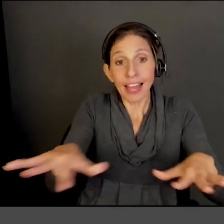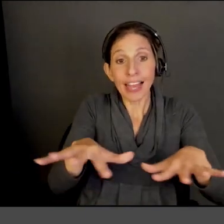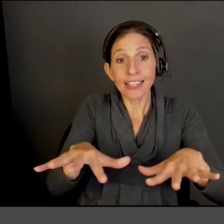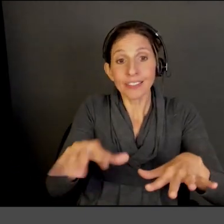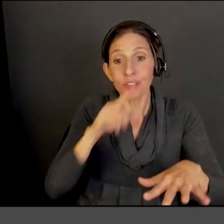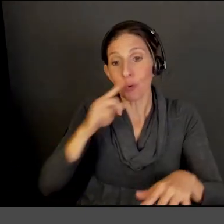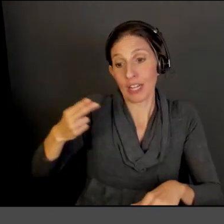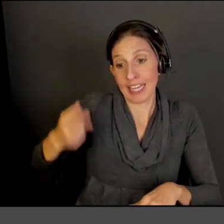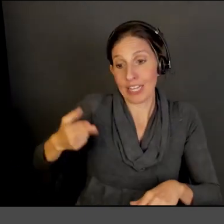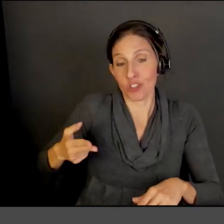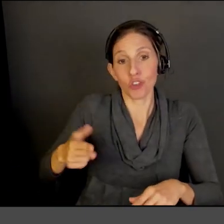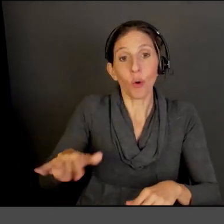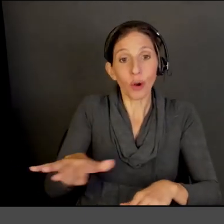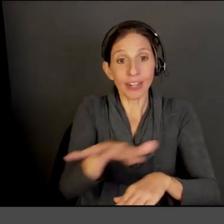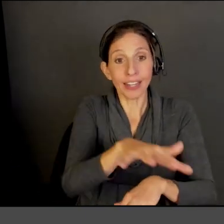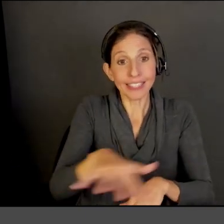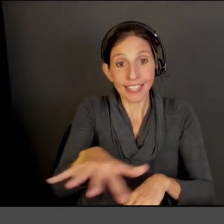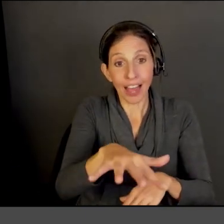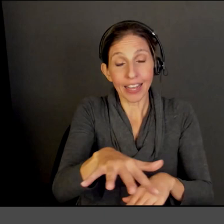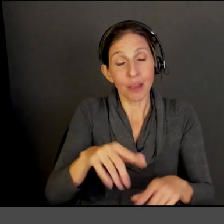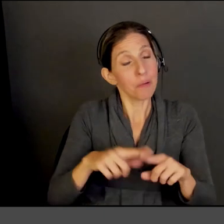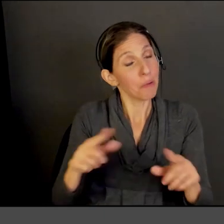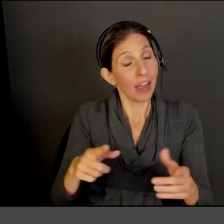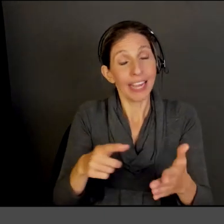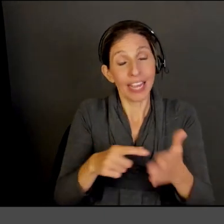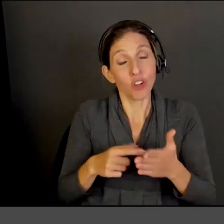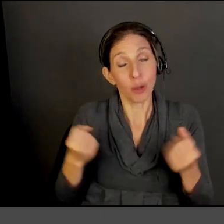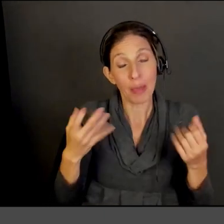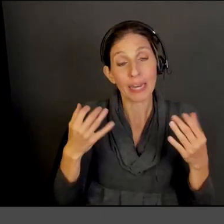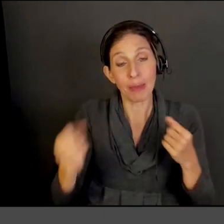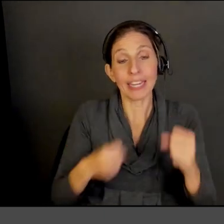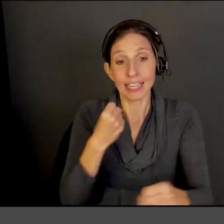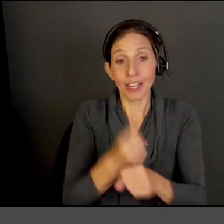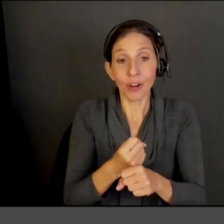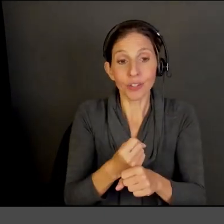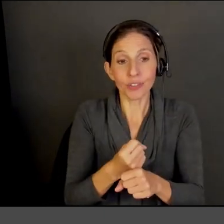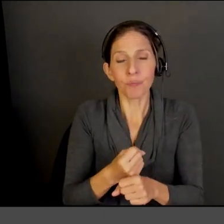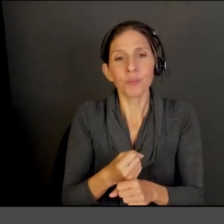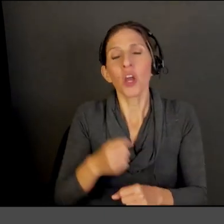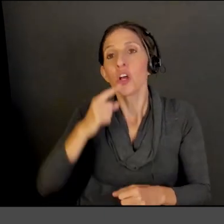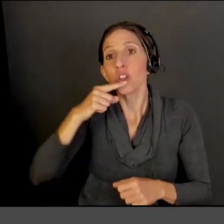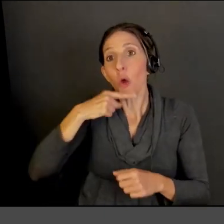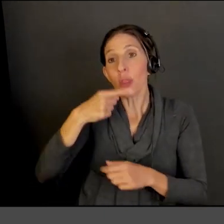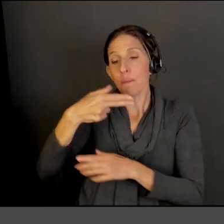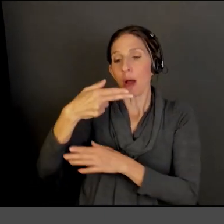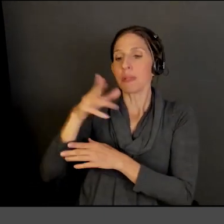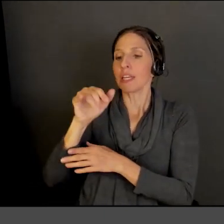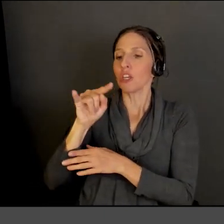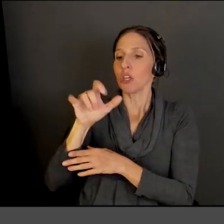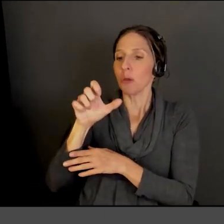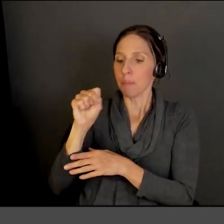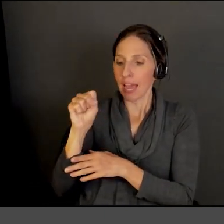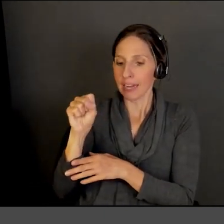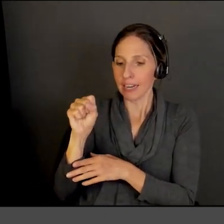SO SO THE PUBLIC HUMANITIES KIND OF BEEN GENERATED AS THEY WOULD BY OUR OWN COMMUNITIES,